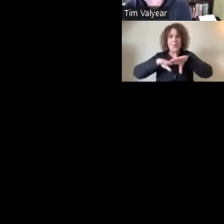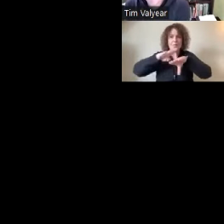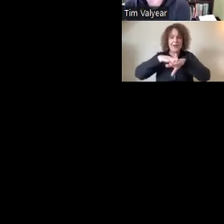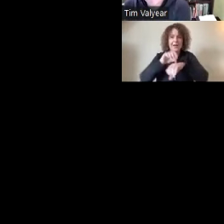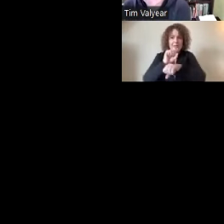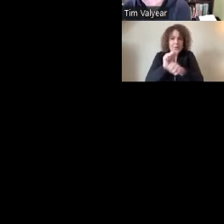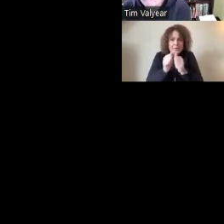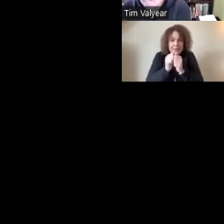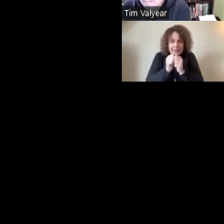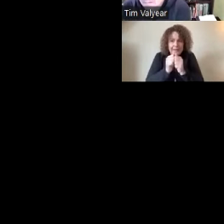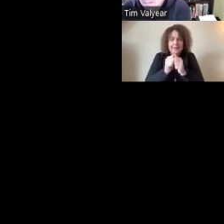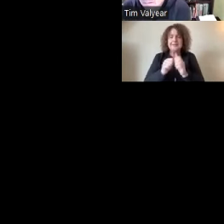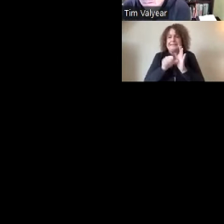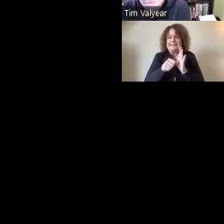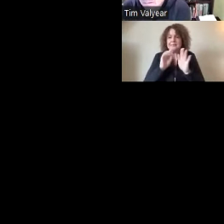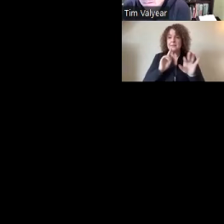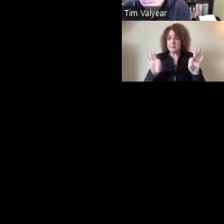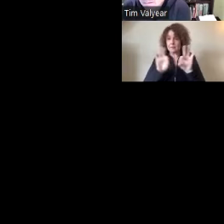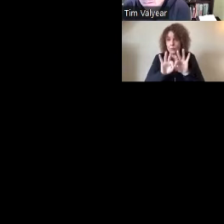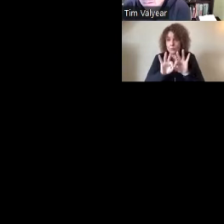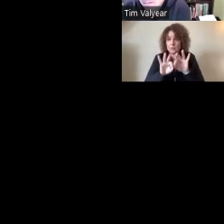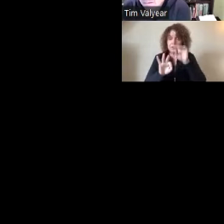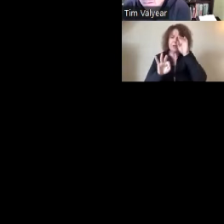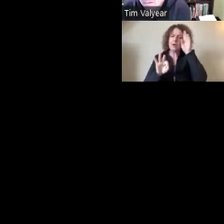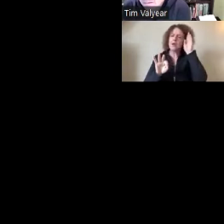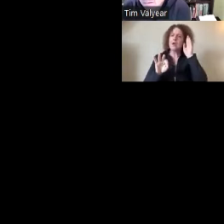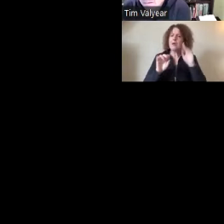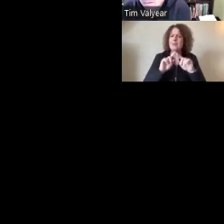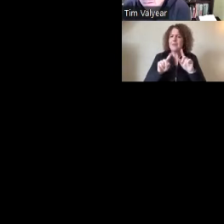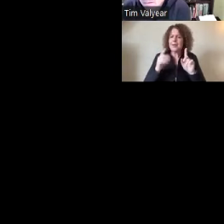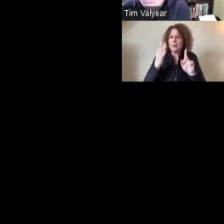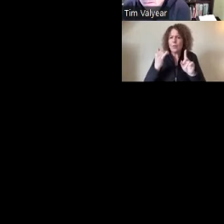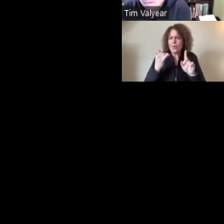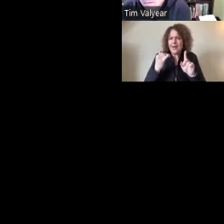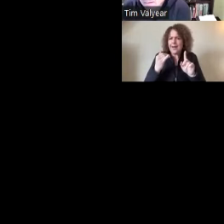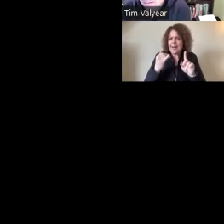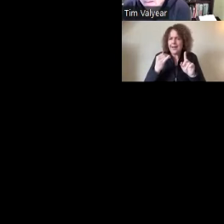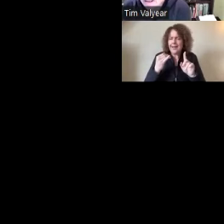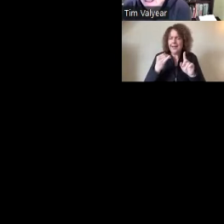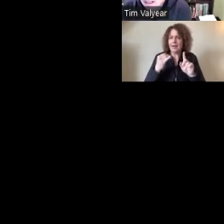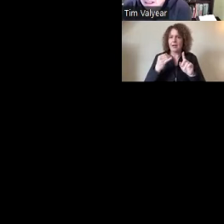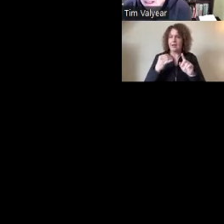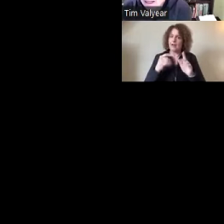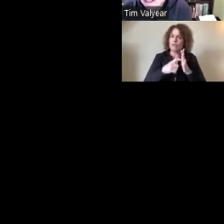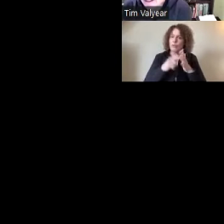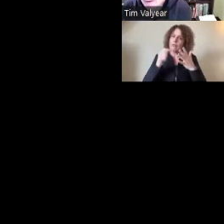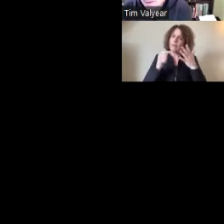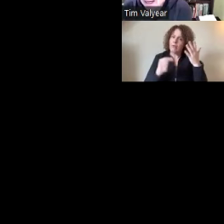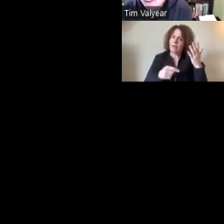know all of these protections working together are so important, then why are